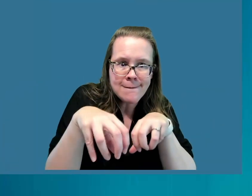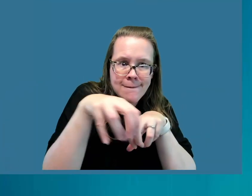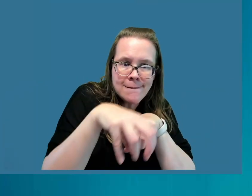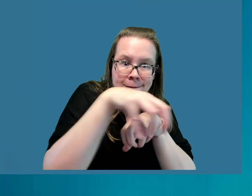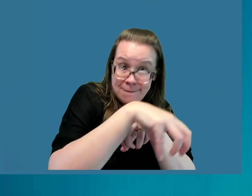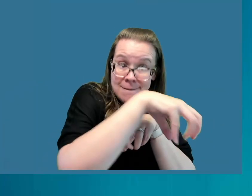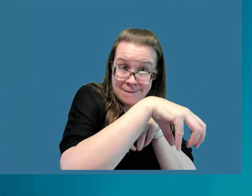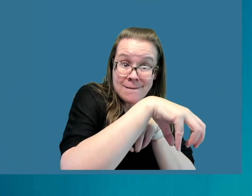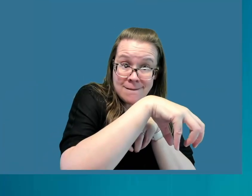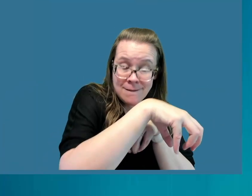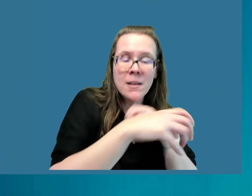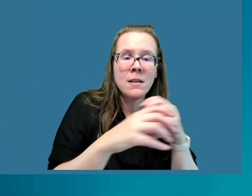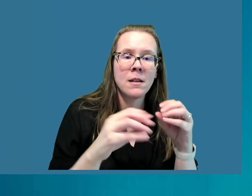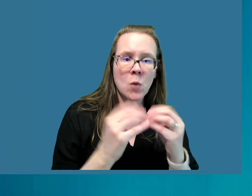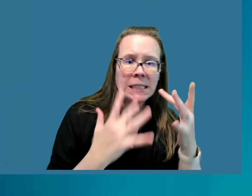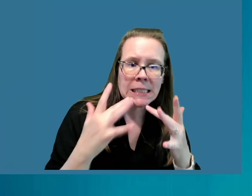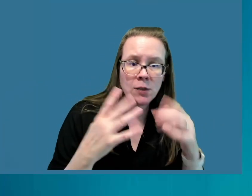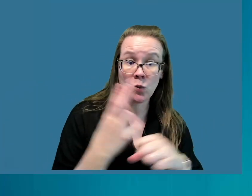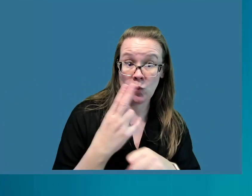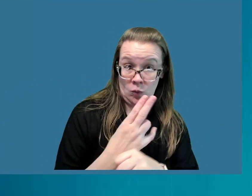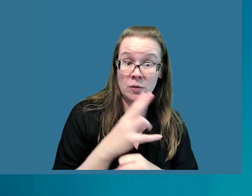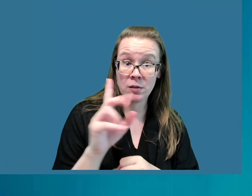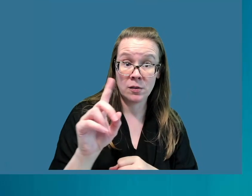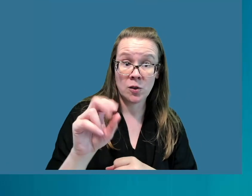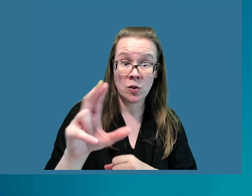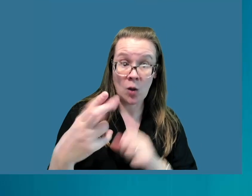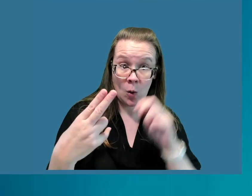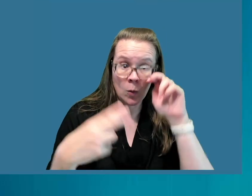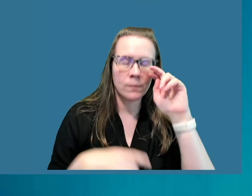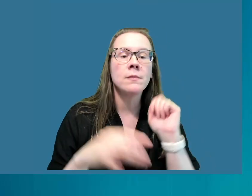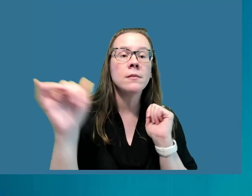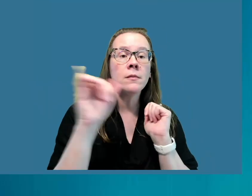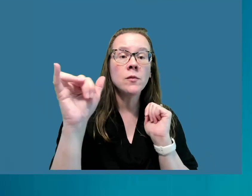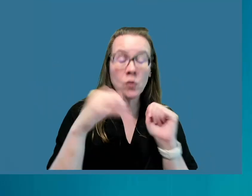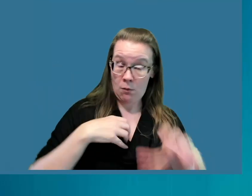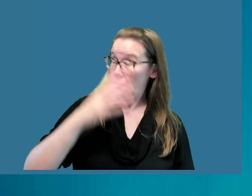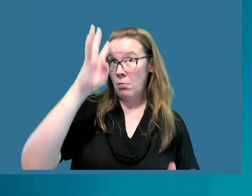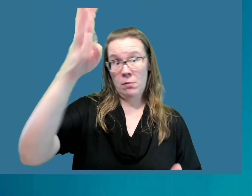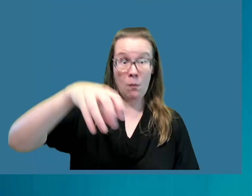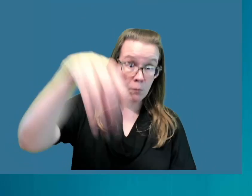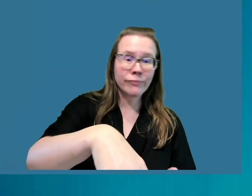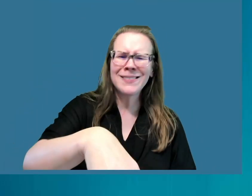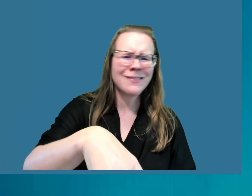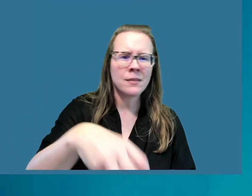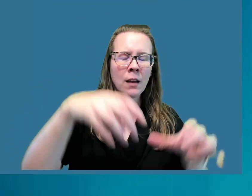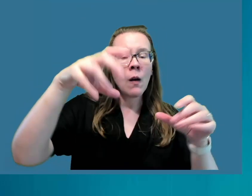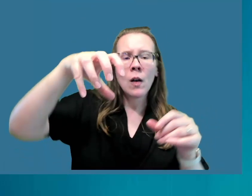about cutting out cookies close together, and, um, so she uses the dough more efficiently. And then